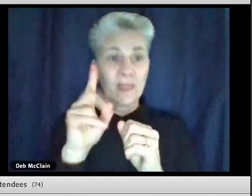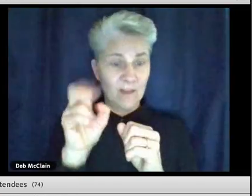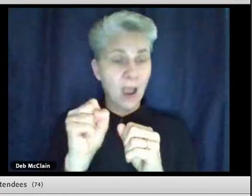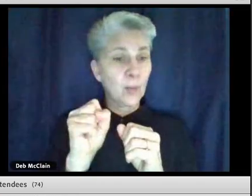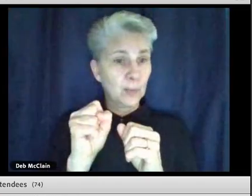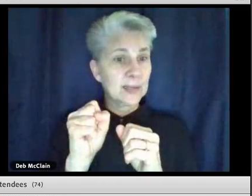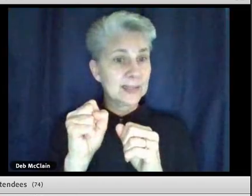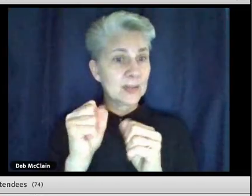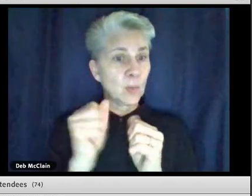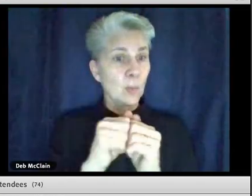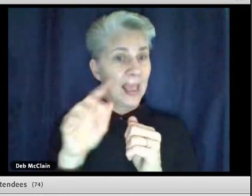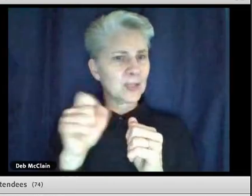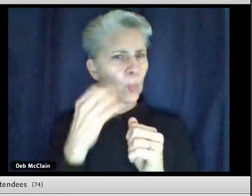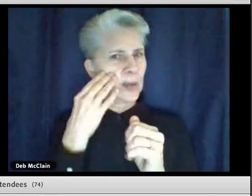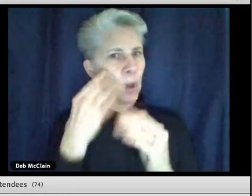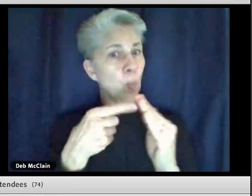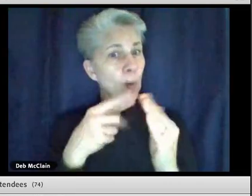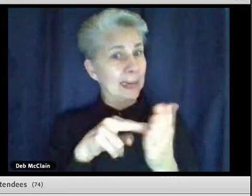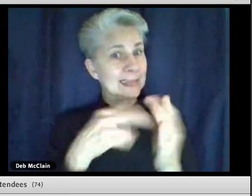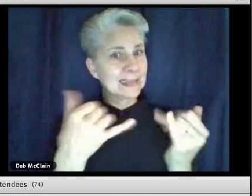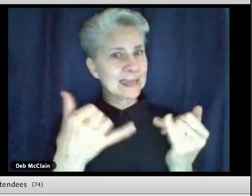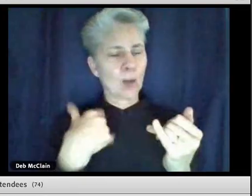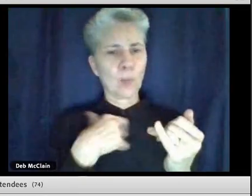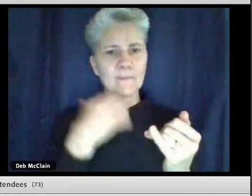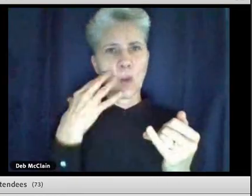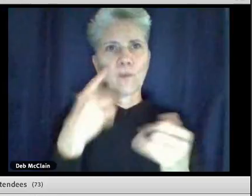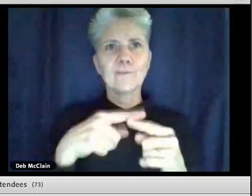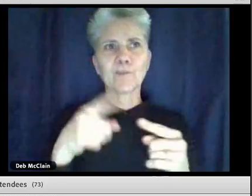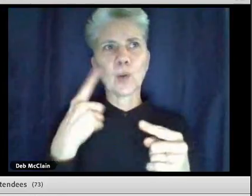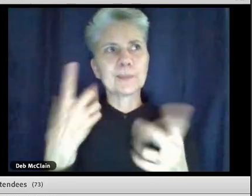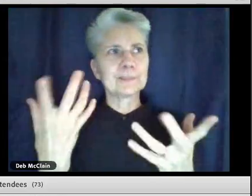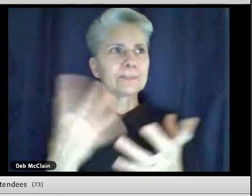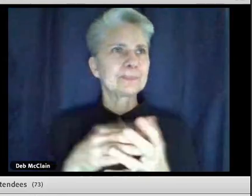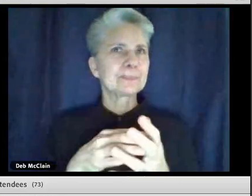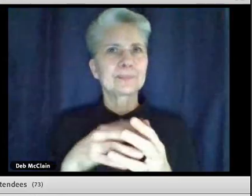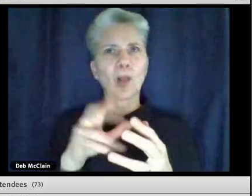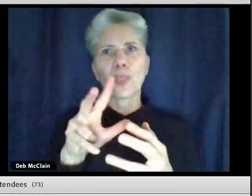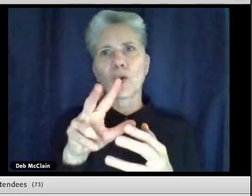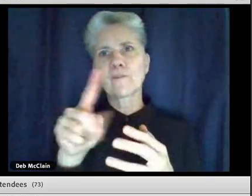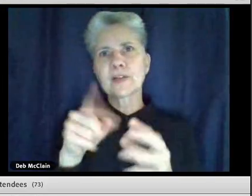the HIV with the virus, HIV virus, with AIDS. We know what this is.